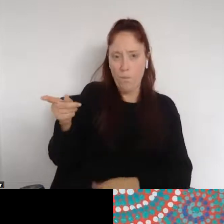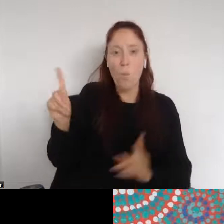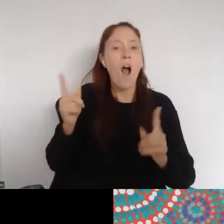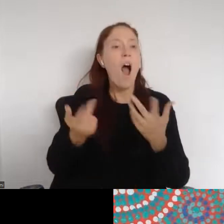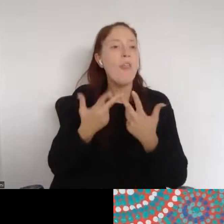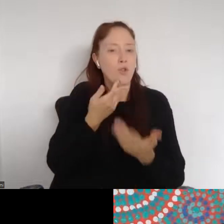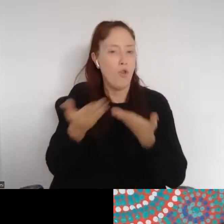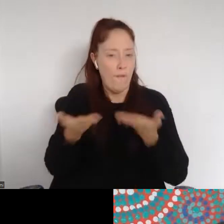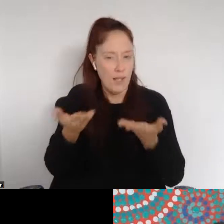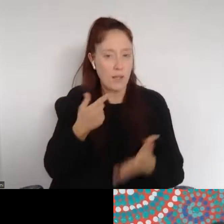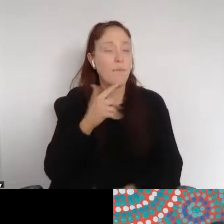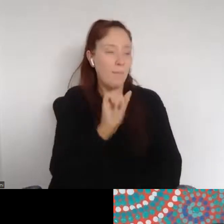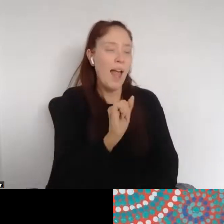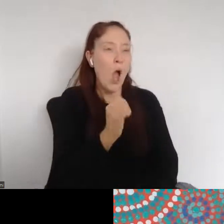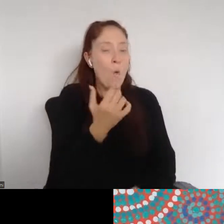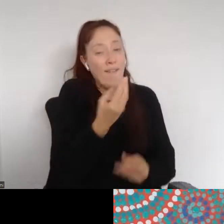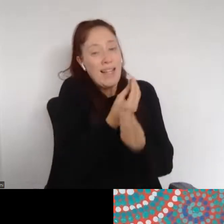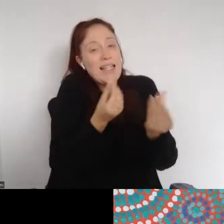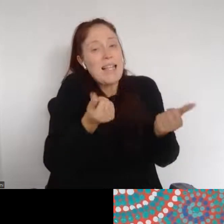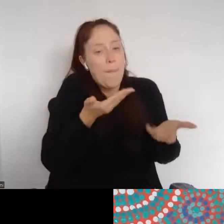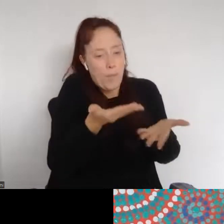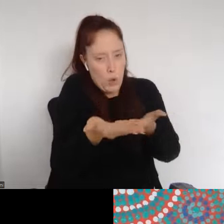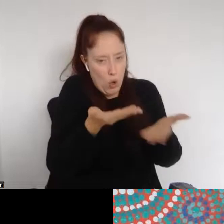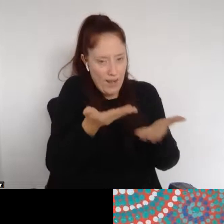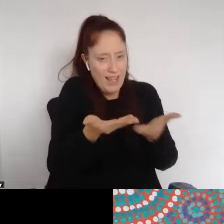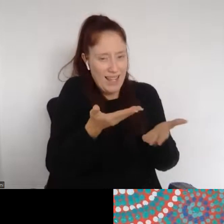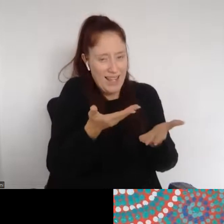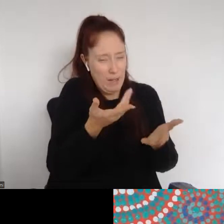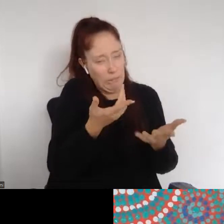there's a limited number of services that do this kind of work. Off the top of my head I